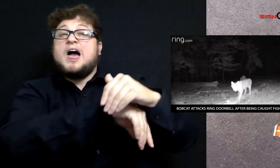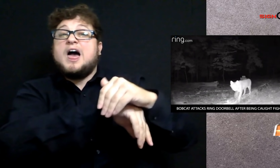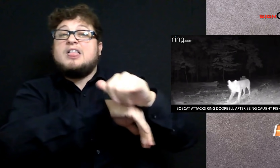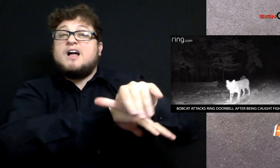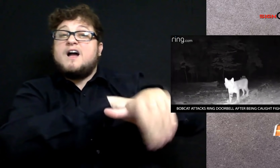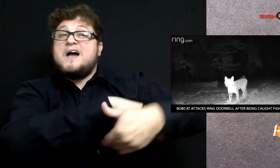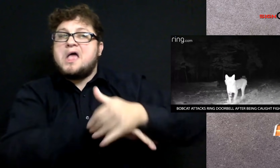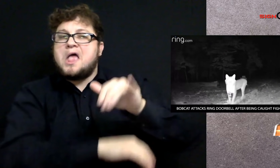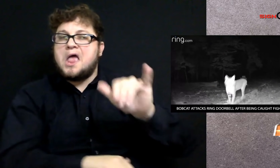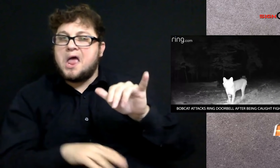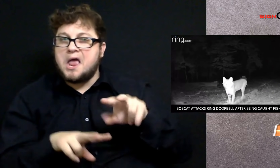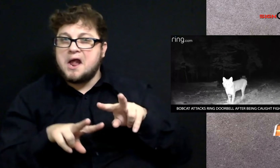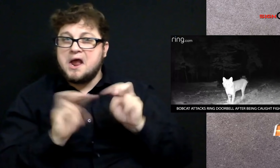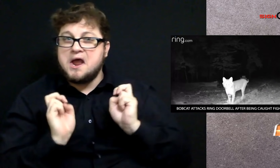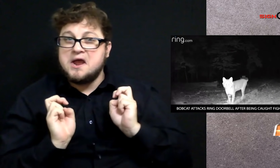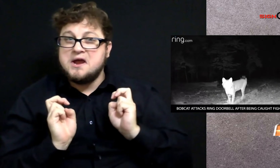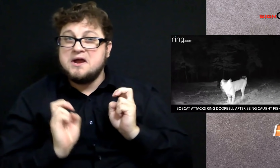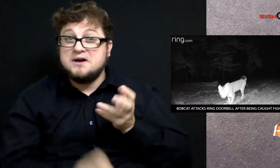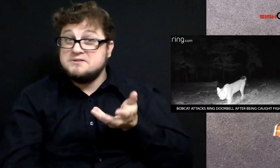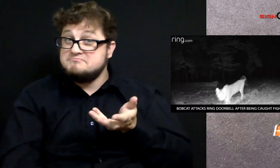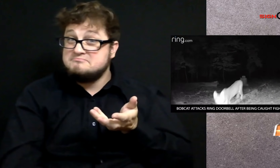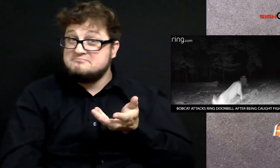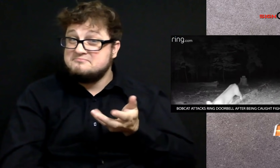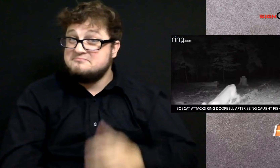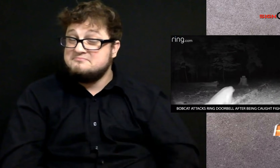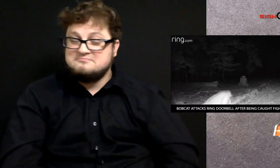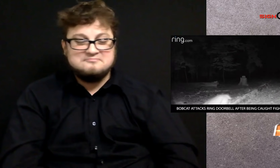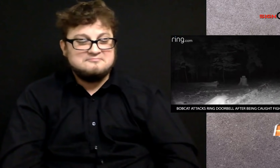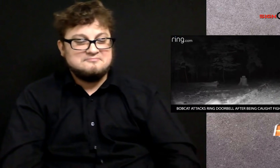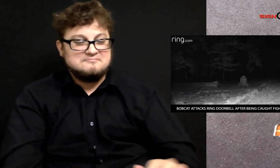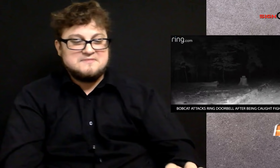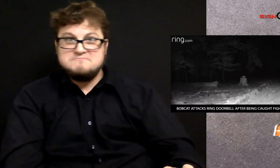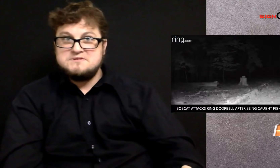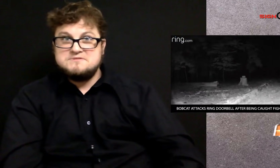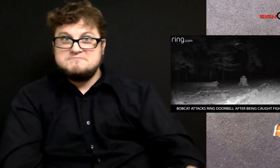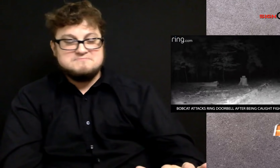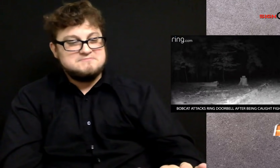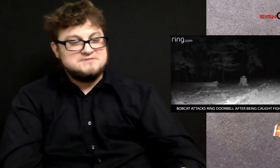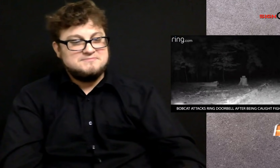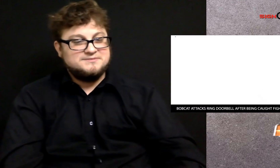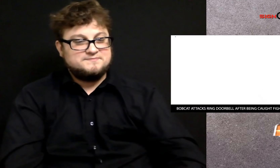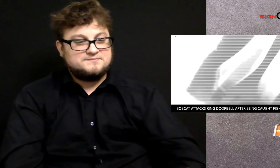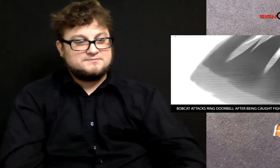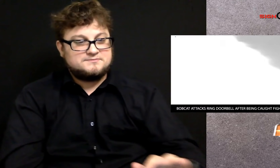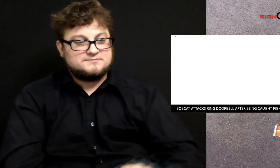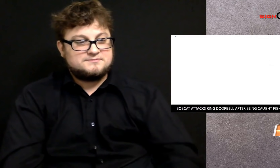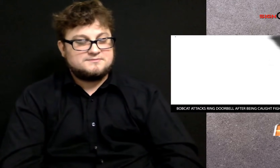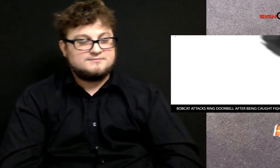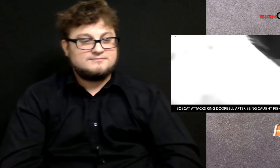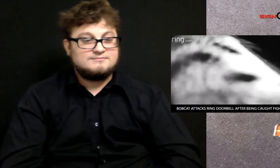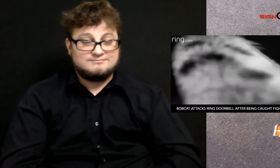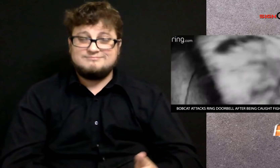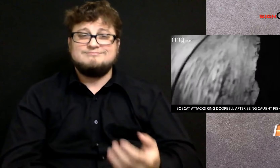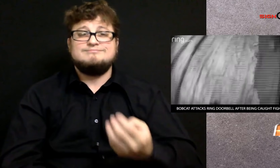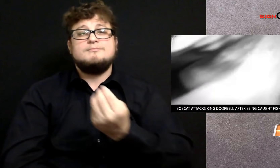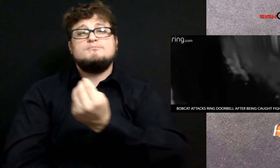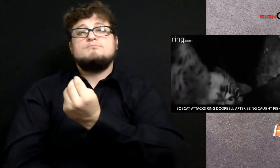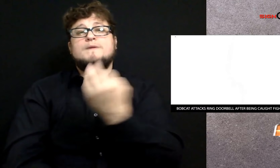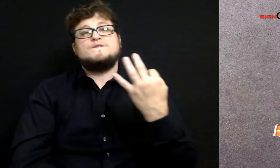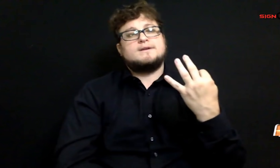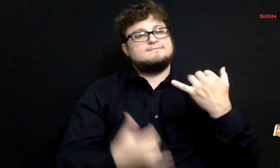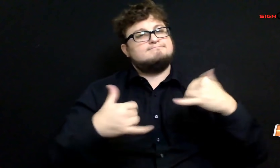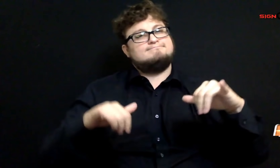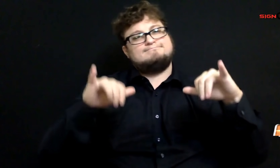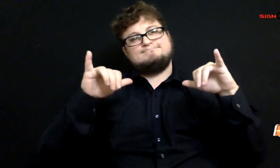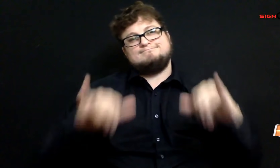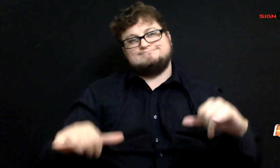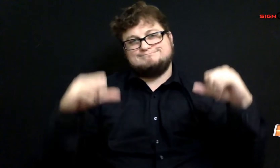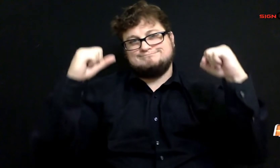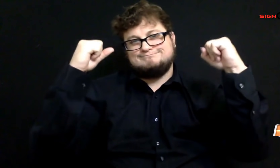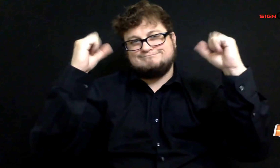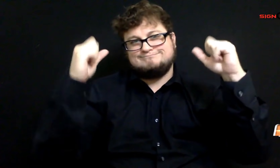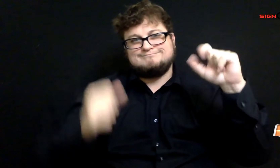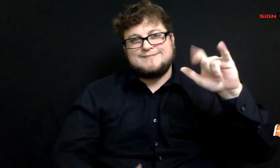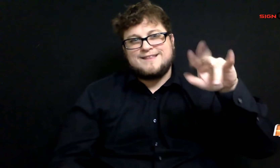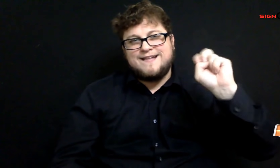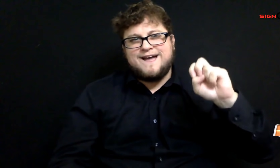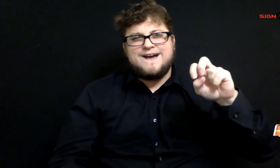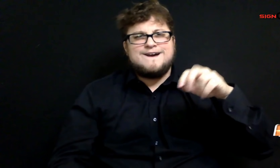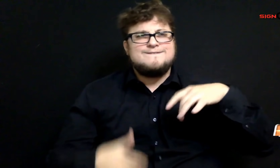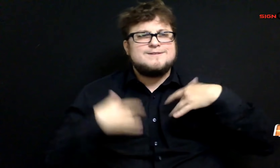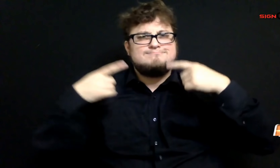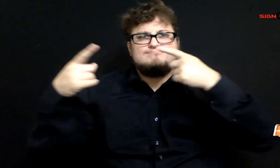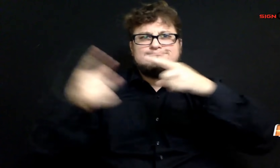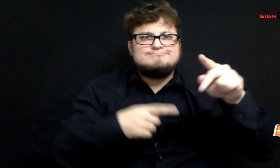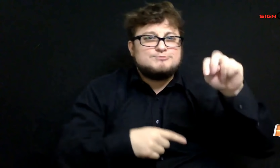what animals do after dark Sign1News will be broadcasting live updates Monday through